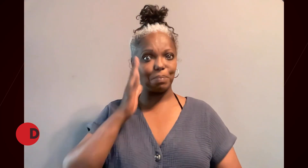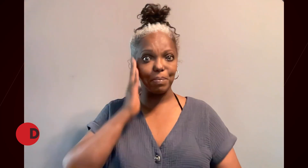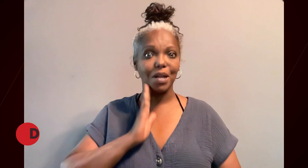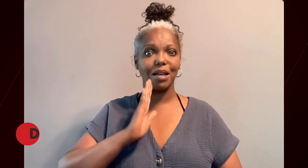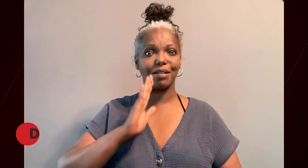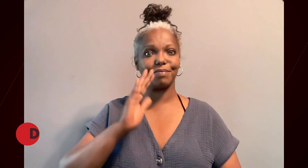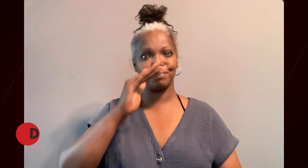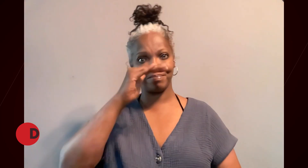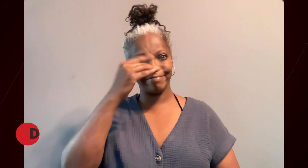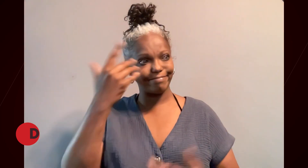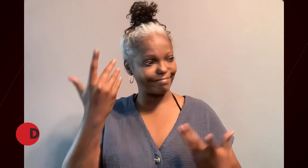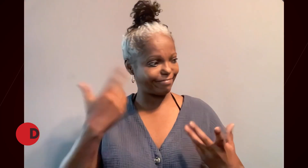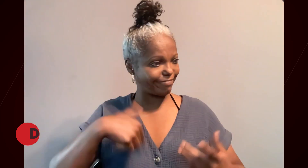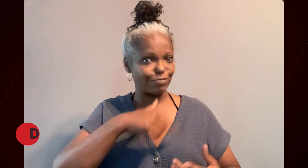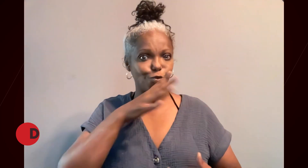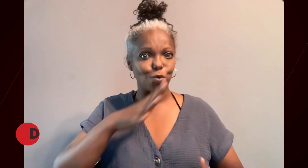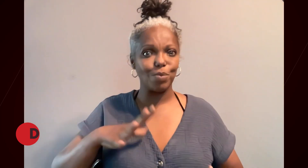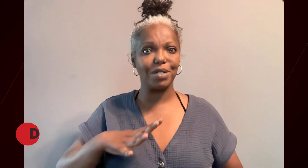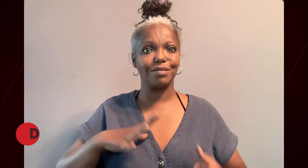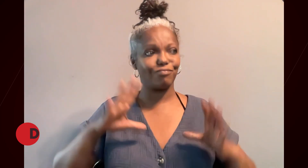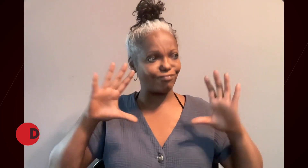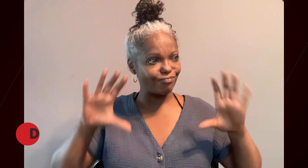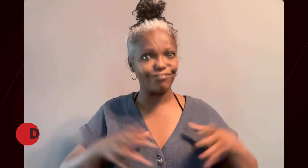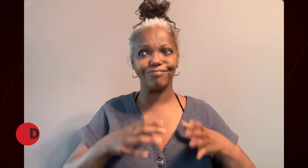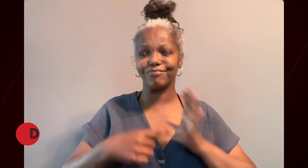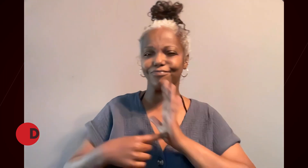A group of Black Deaf Women.